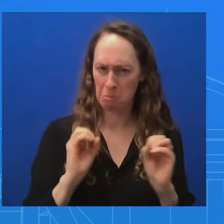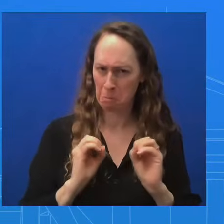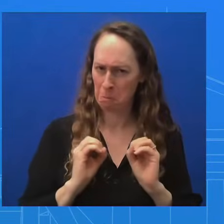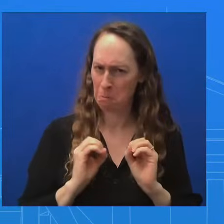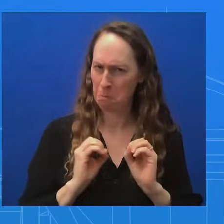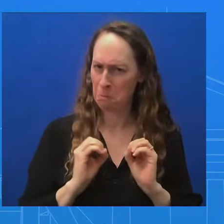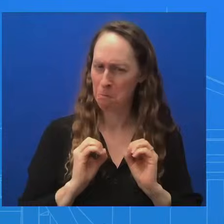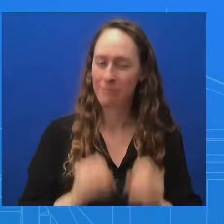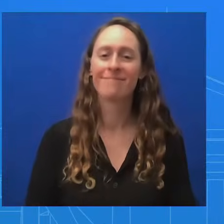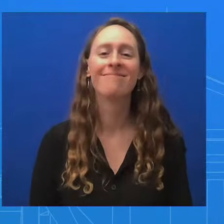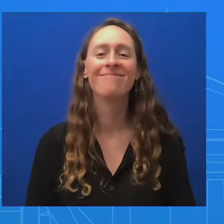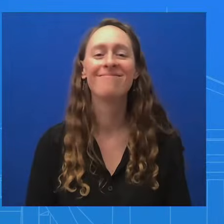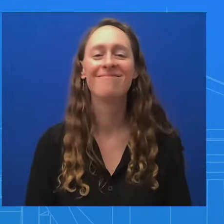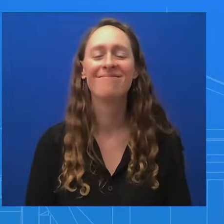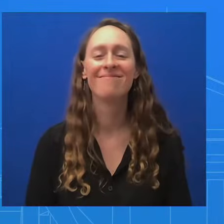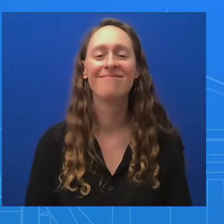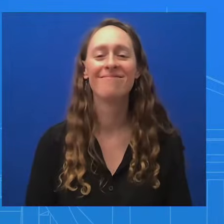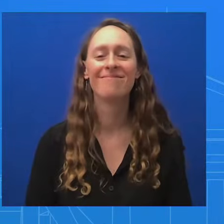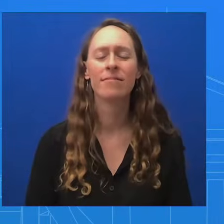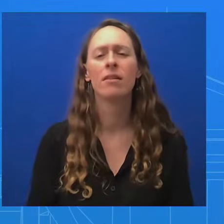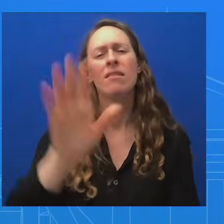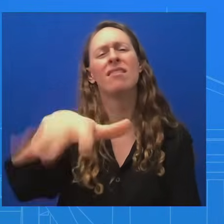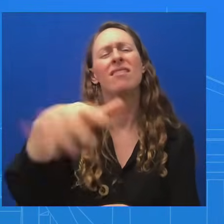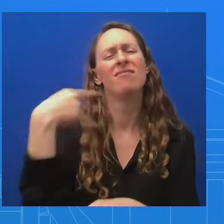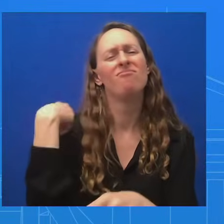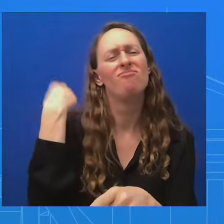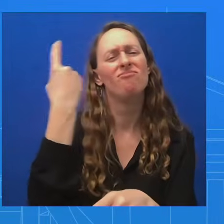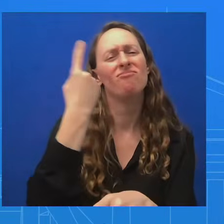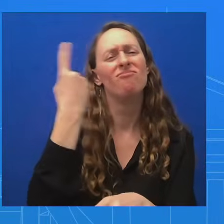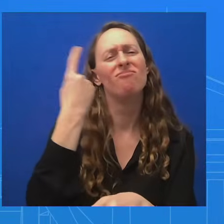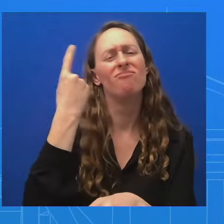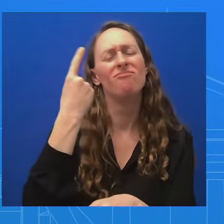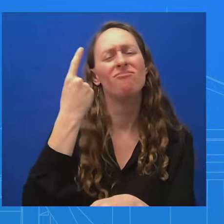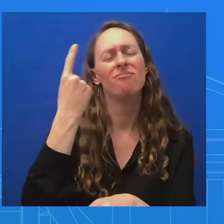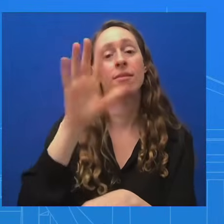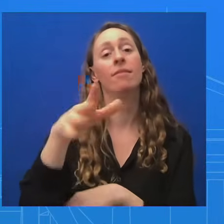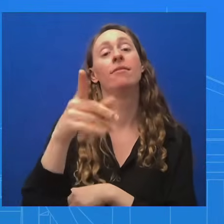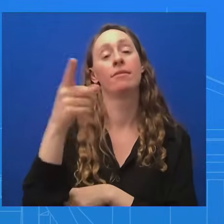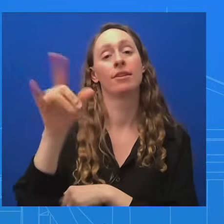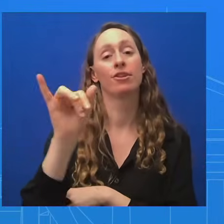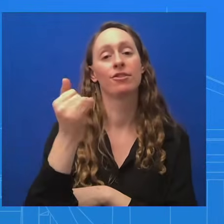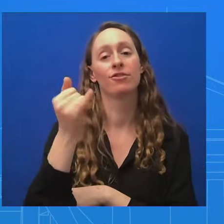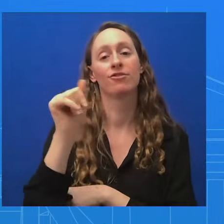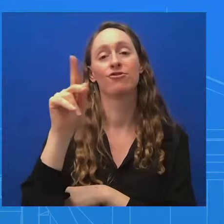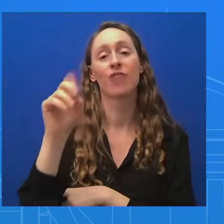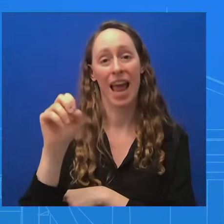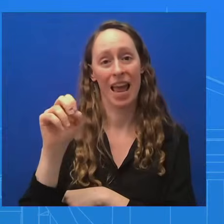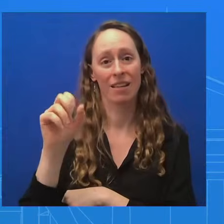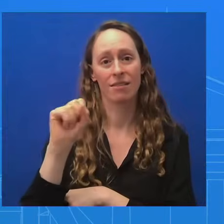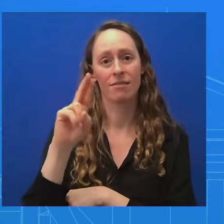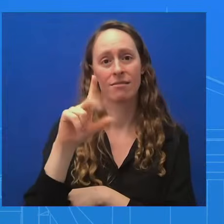Were -- was he able to provide any updates to the families? What -- what message did he have -- have for them during that time?